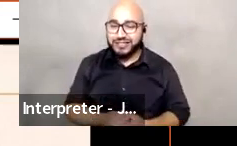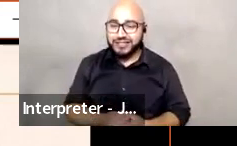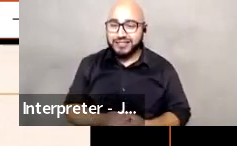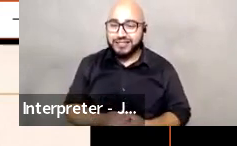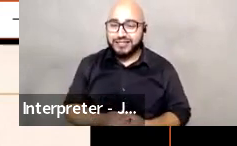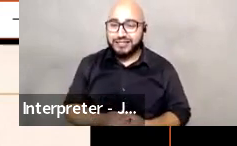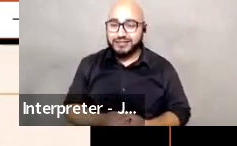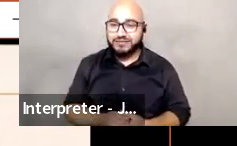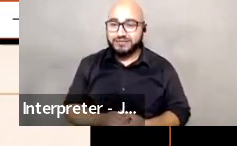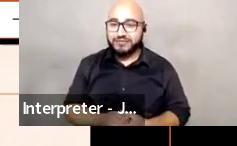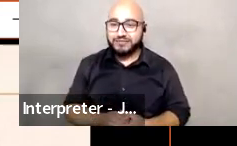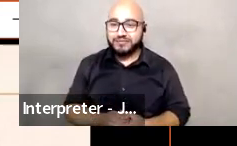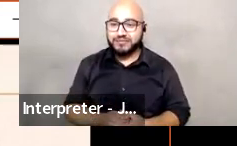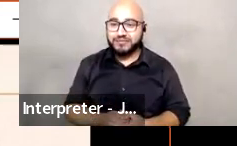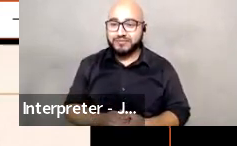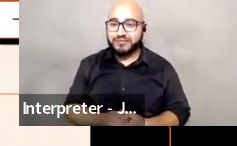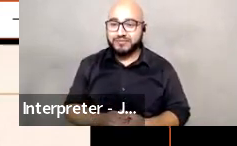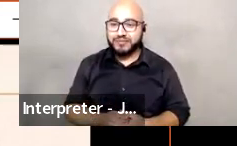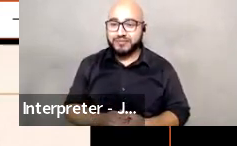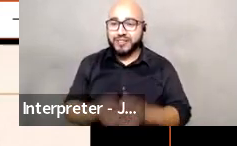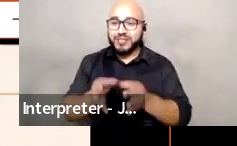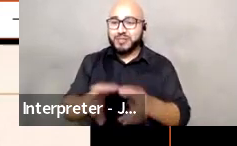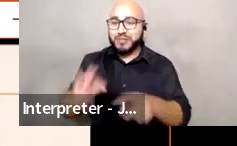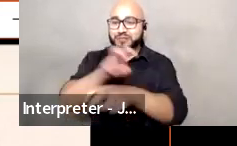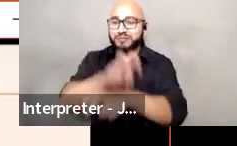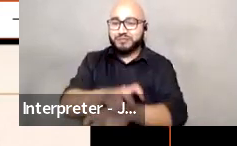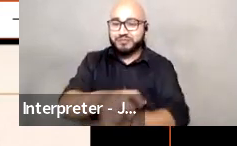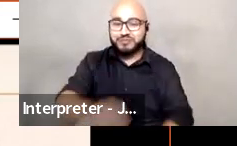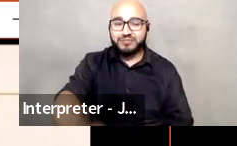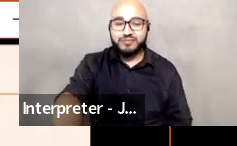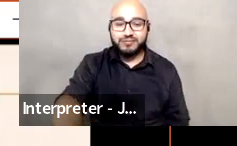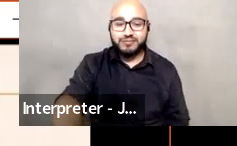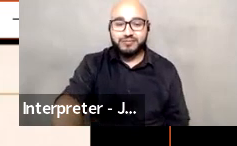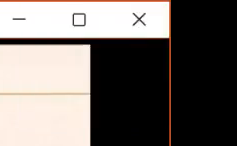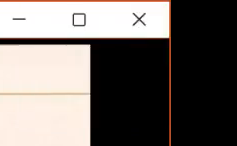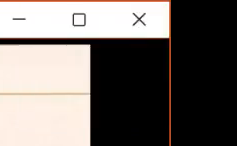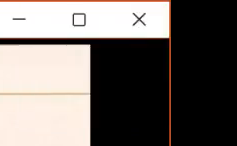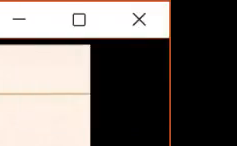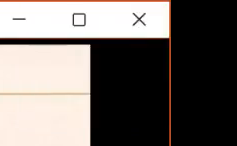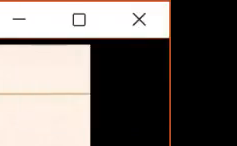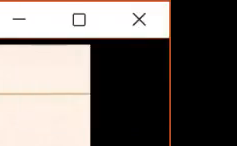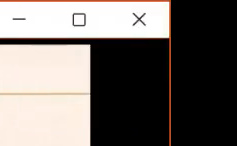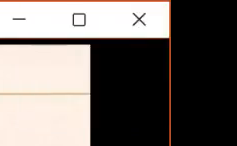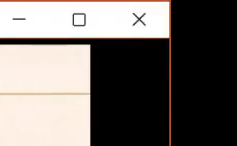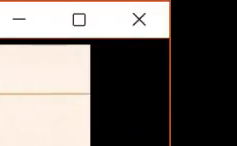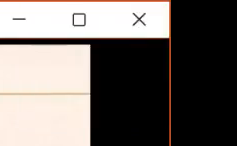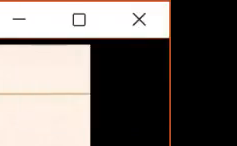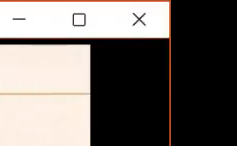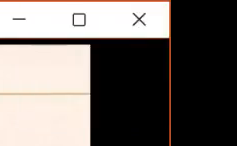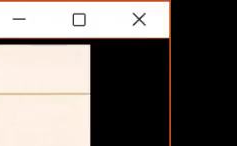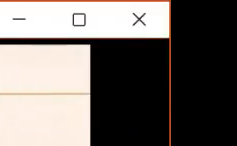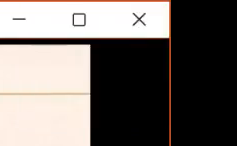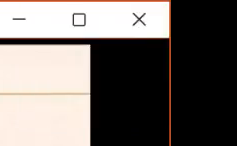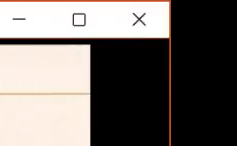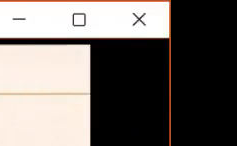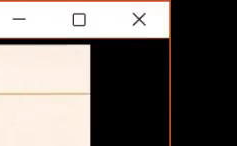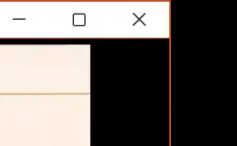So the idea here. Was they were going to. Restore this system of white supremacy